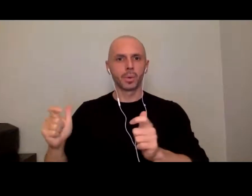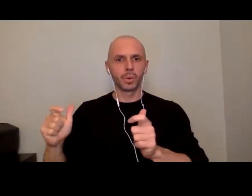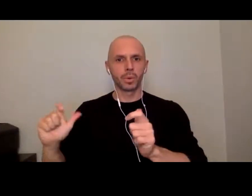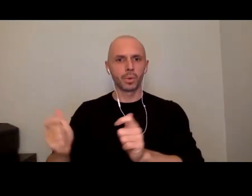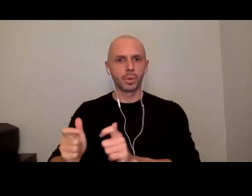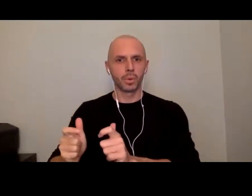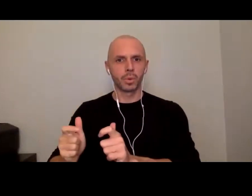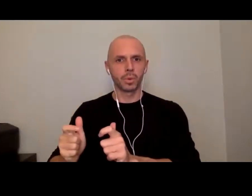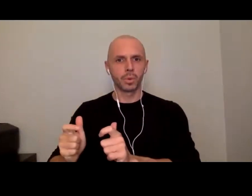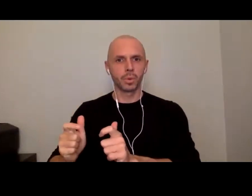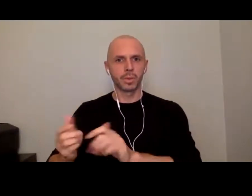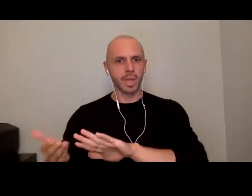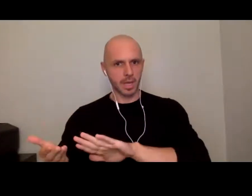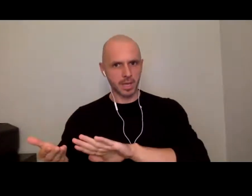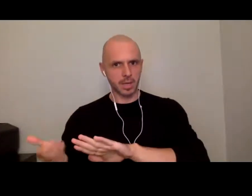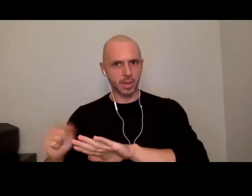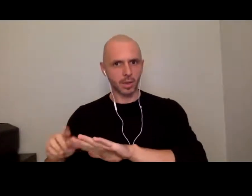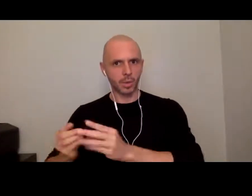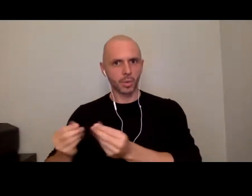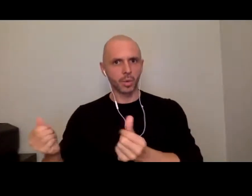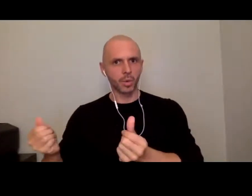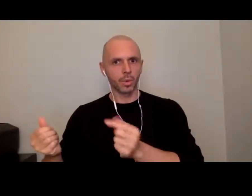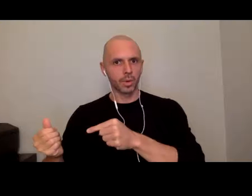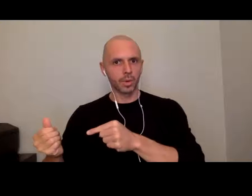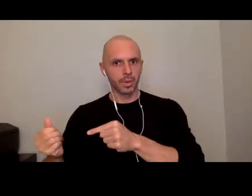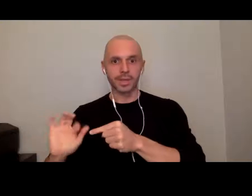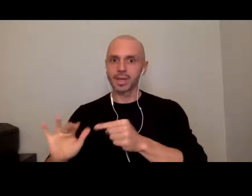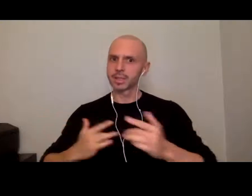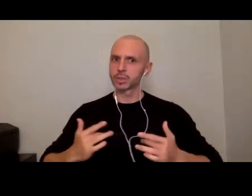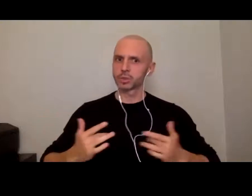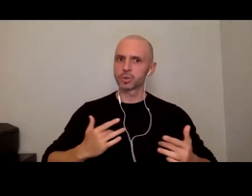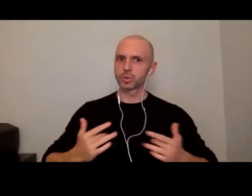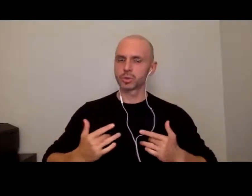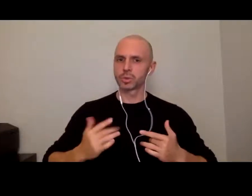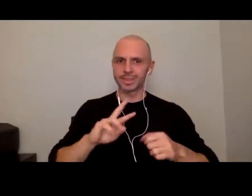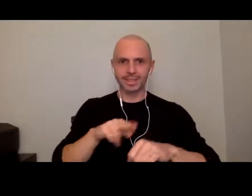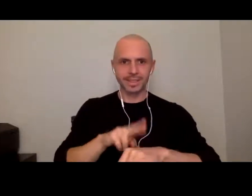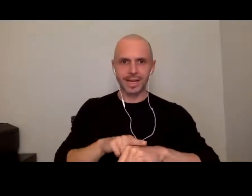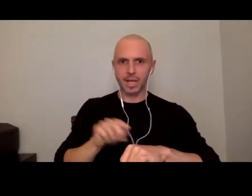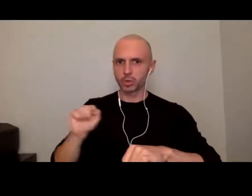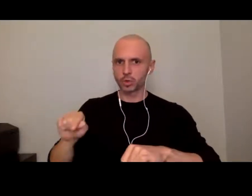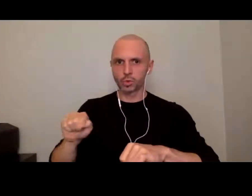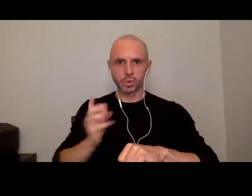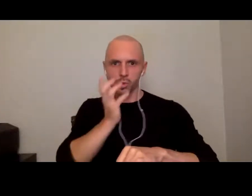you know aside from natural flora lymphada are also you know the critters some birds there's